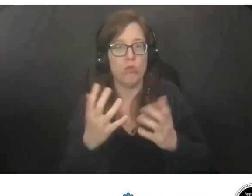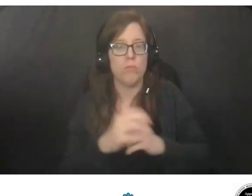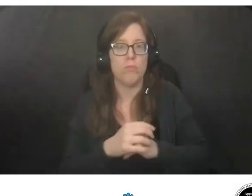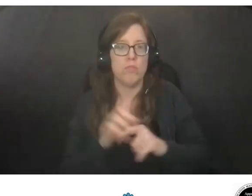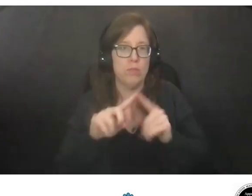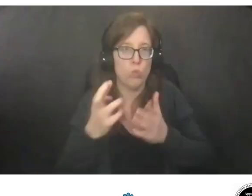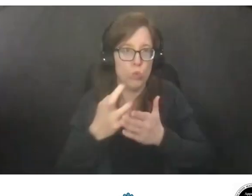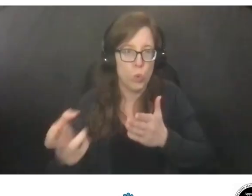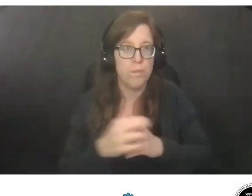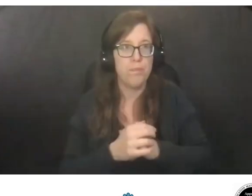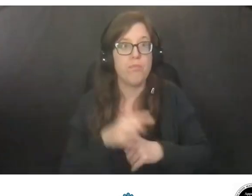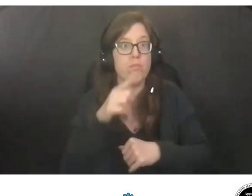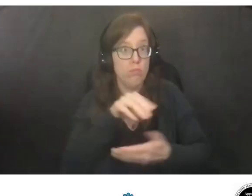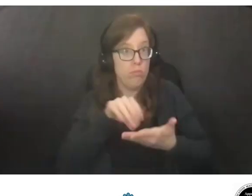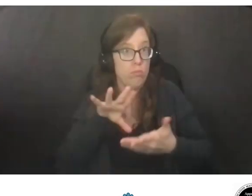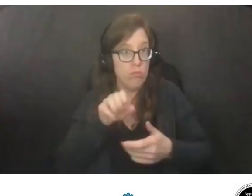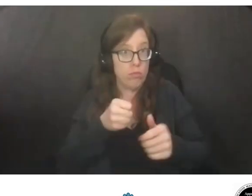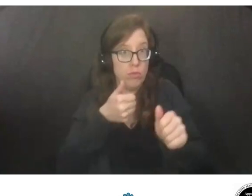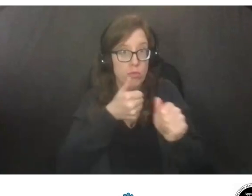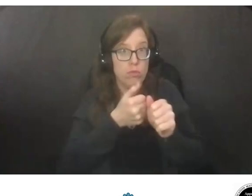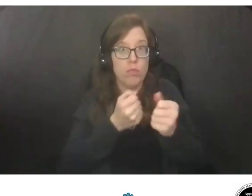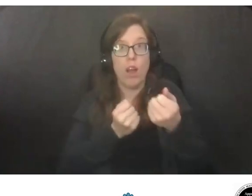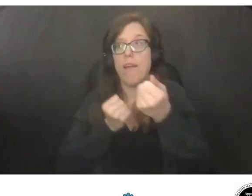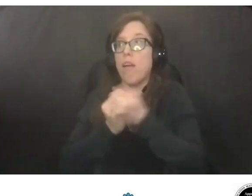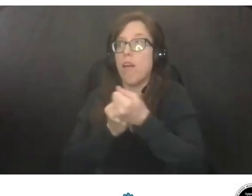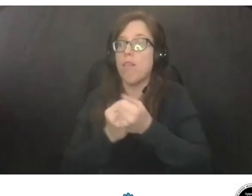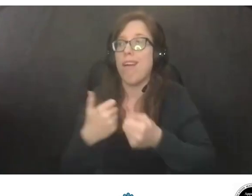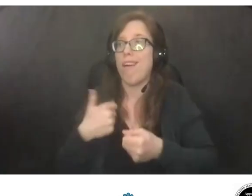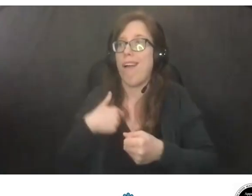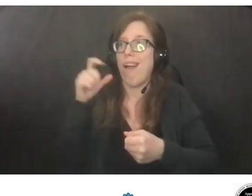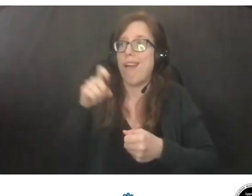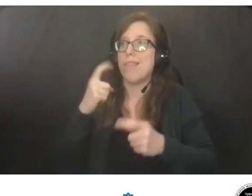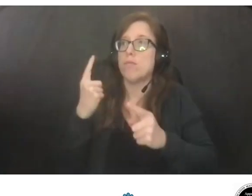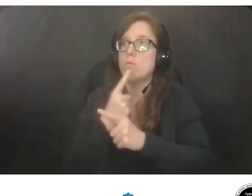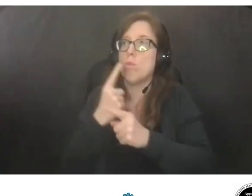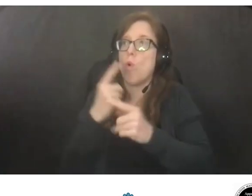Can the student advocate for and explain the need for appropriate programming for